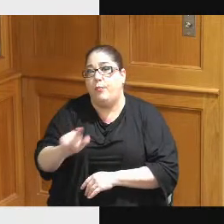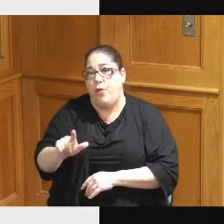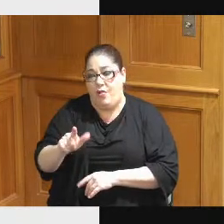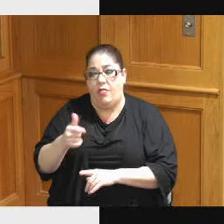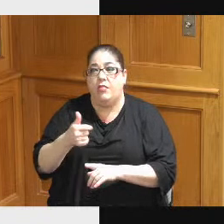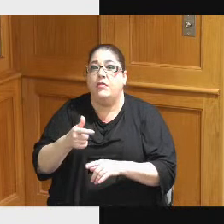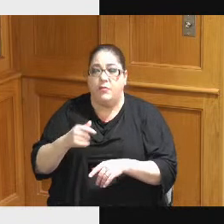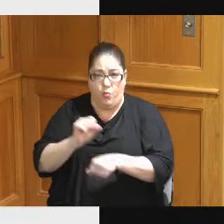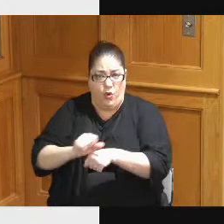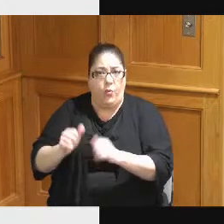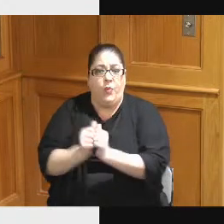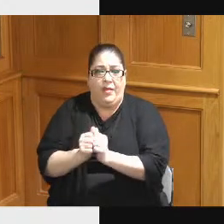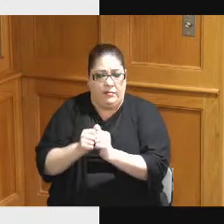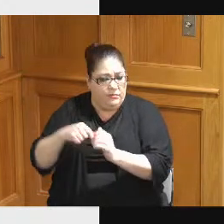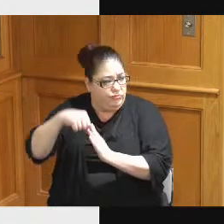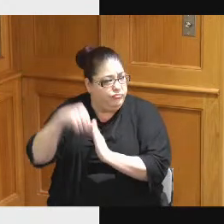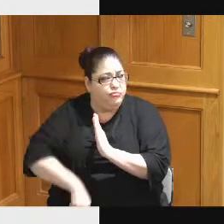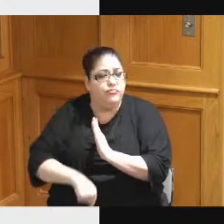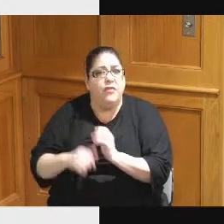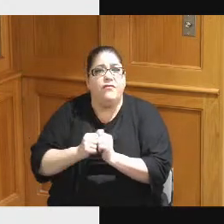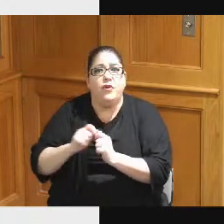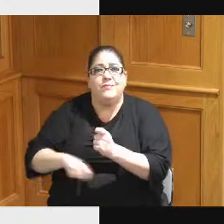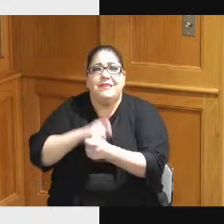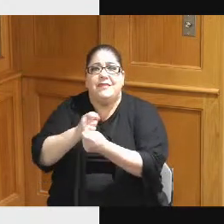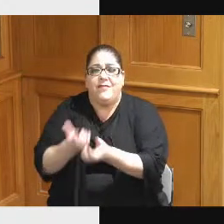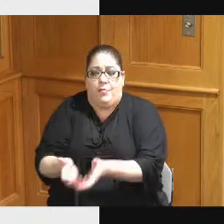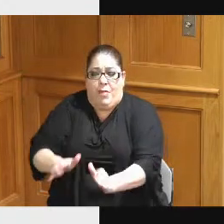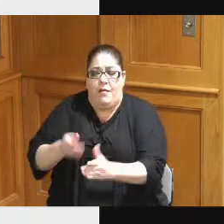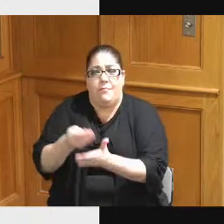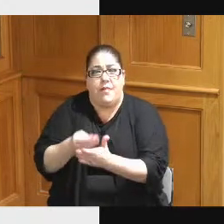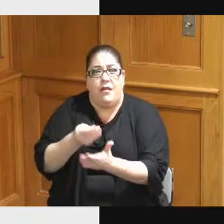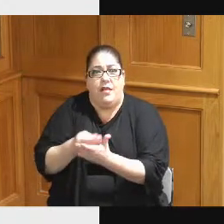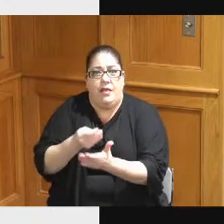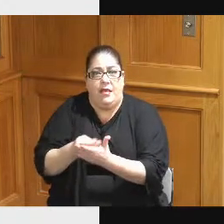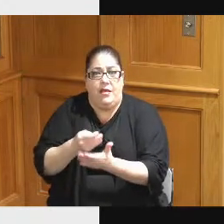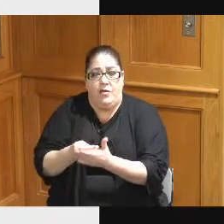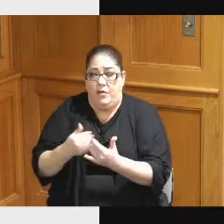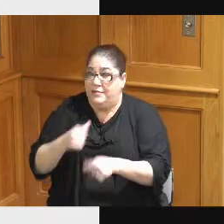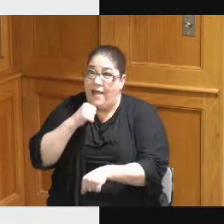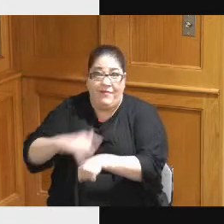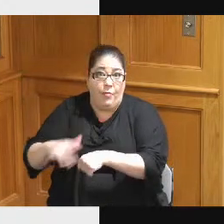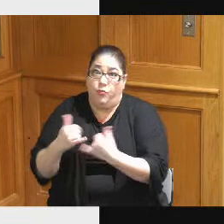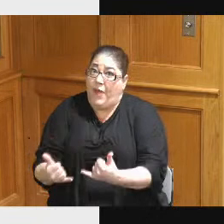regarding a particular pot of money that at this moment is not available but it's supposed